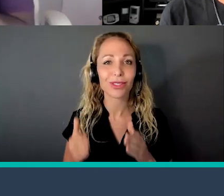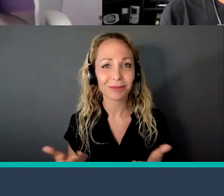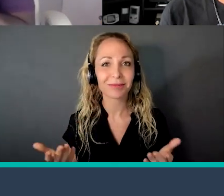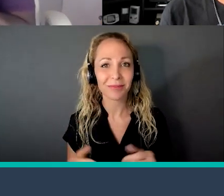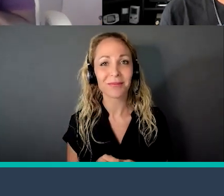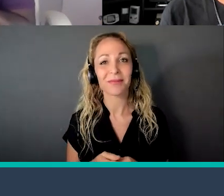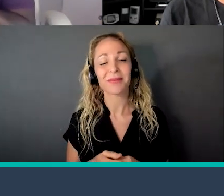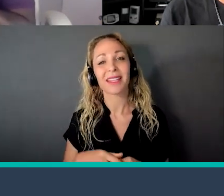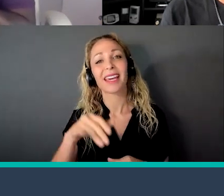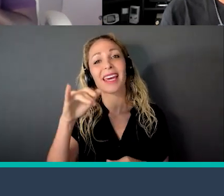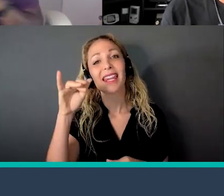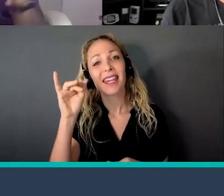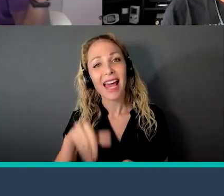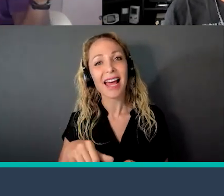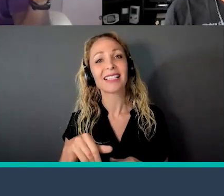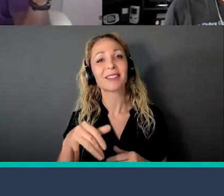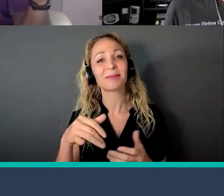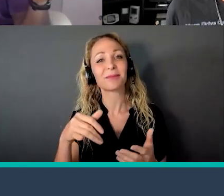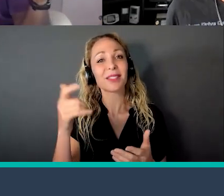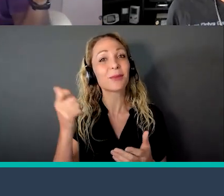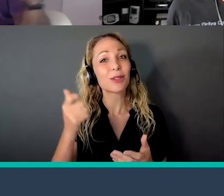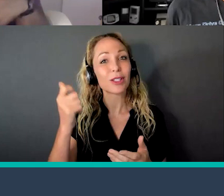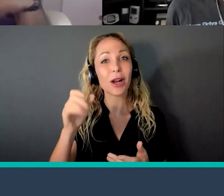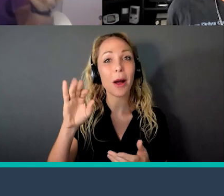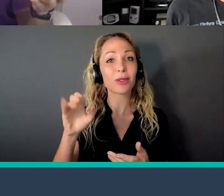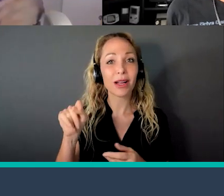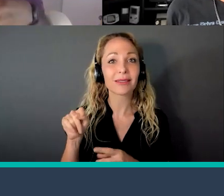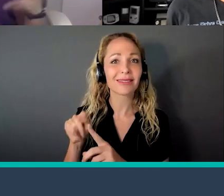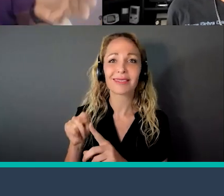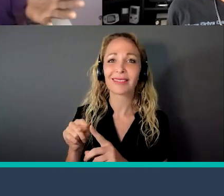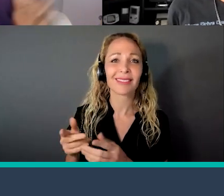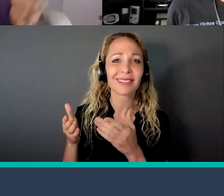THIS SUBSCRIPTION OBJECT IS THERE TO HANDLE ALL THE USE CASES THAT DAX IS TALKING ABOUT.